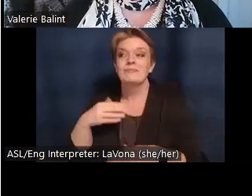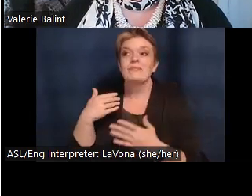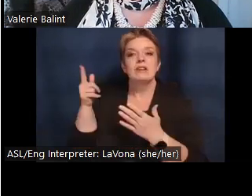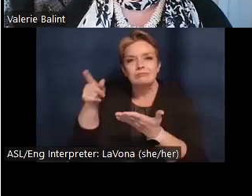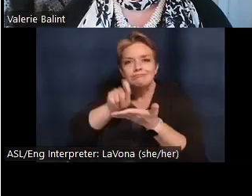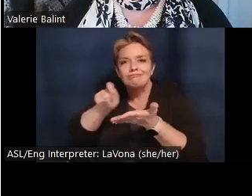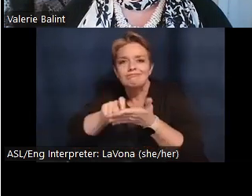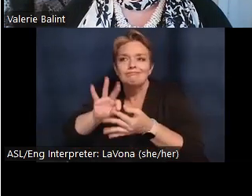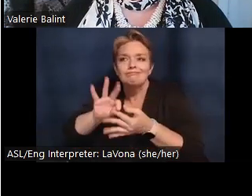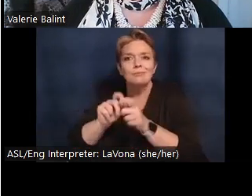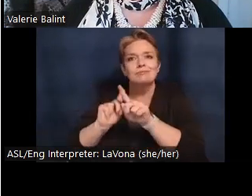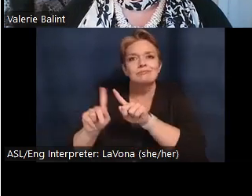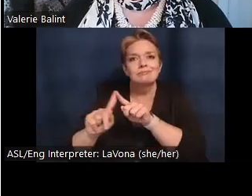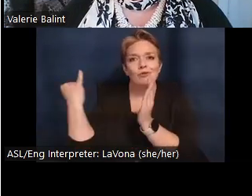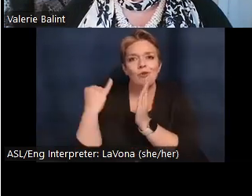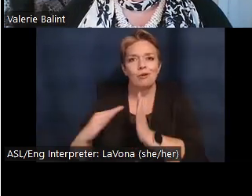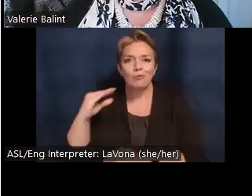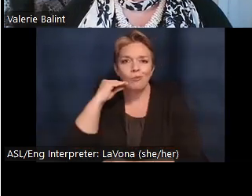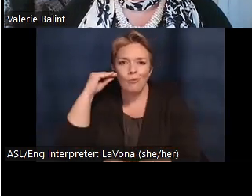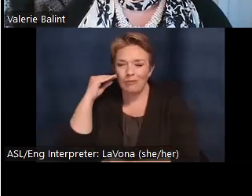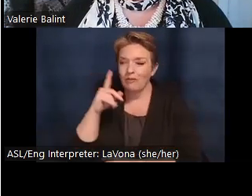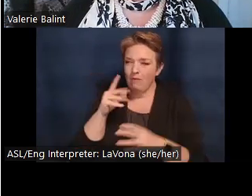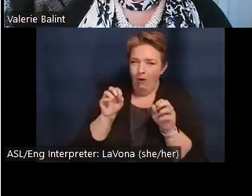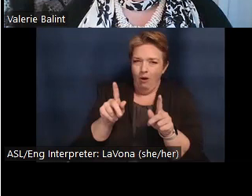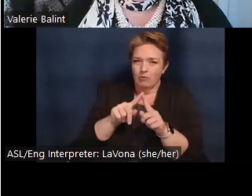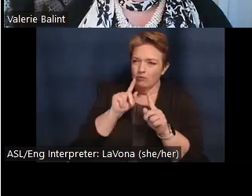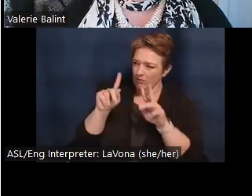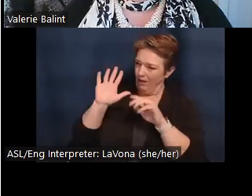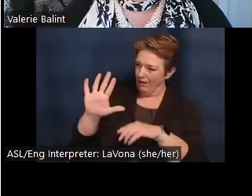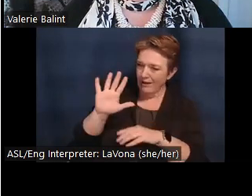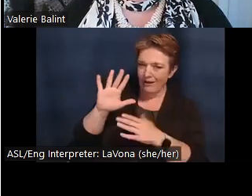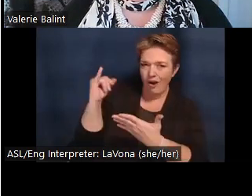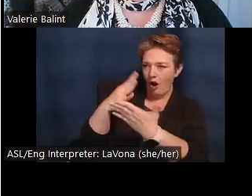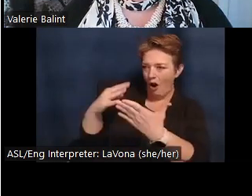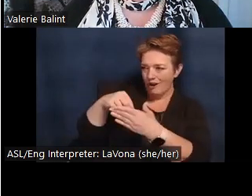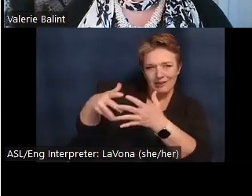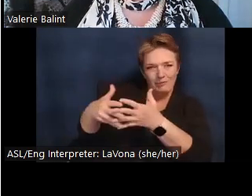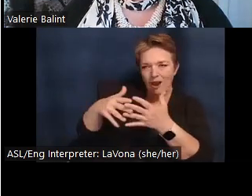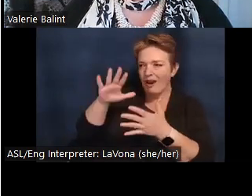the creative spaces of dozens of American artists during a time when many of us were stuck at home.